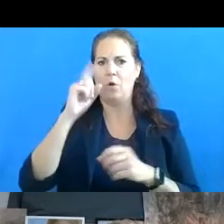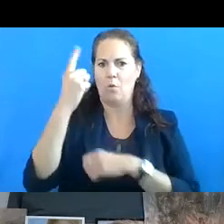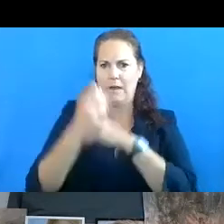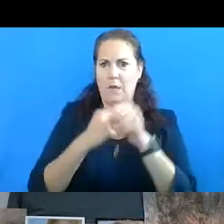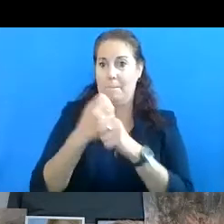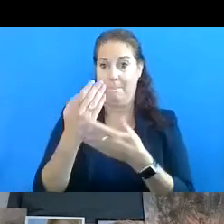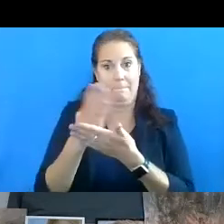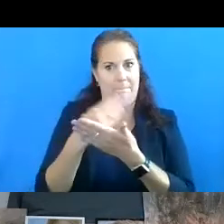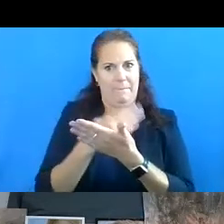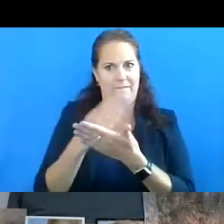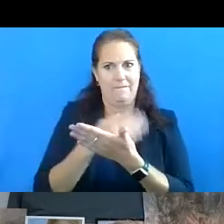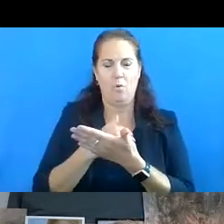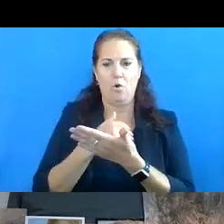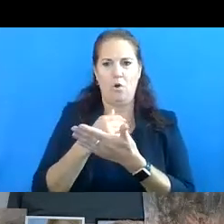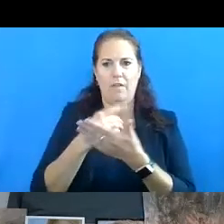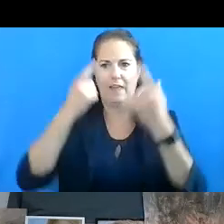the treaty was finalized.